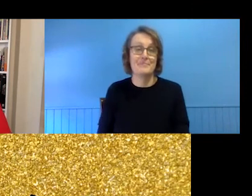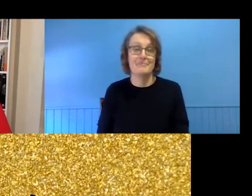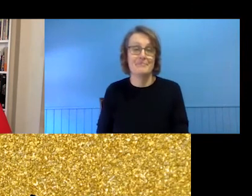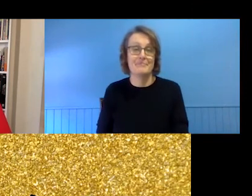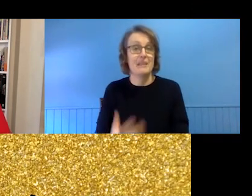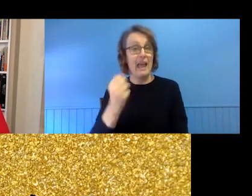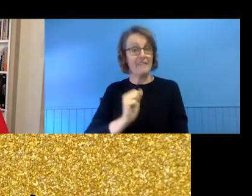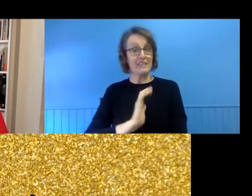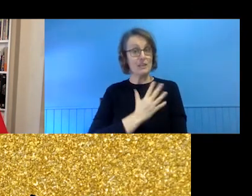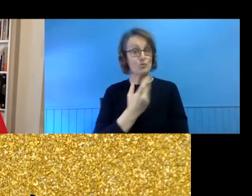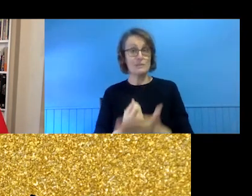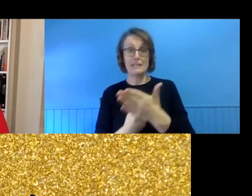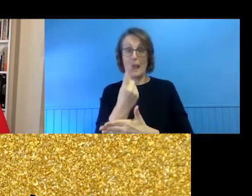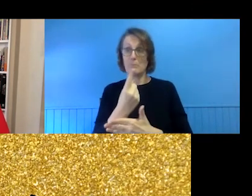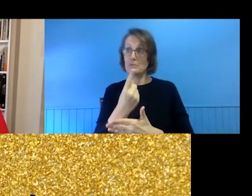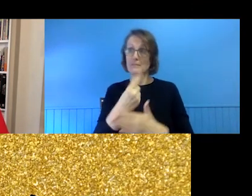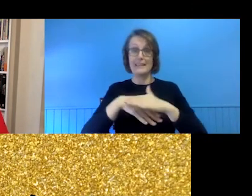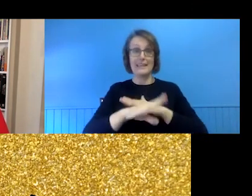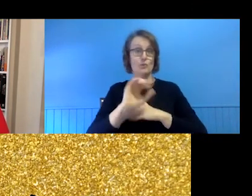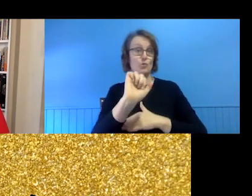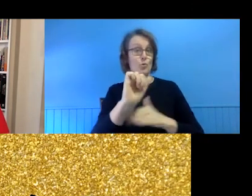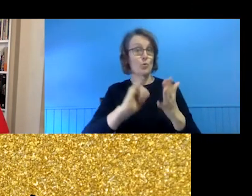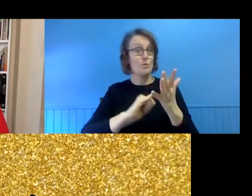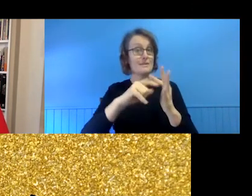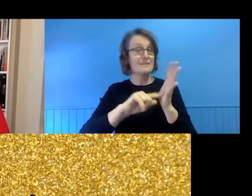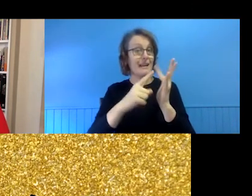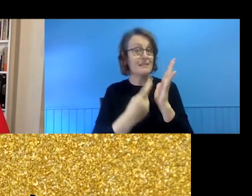things happening in your sector that you can share through social media?